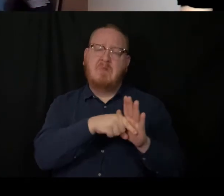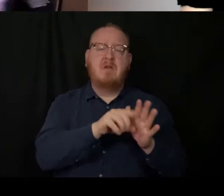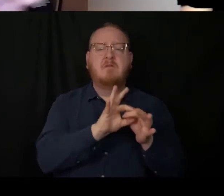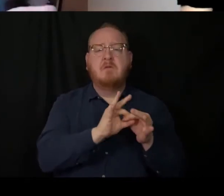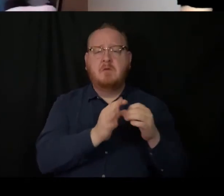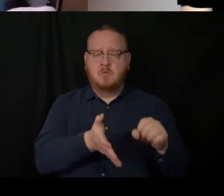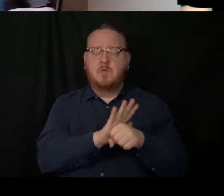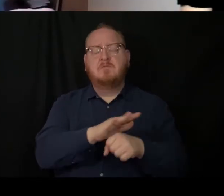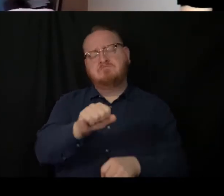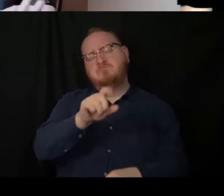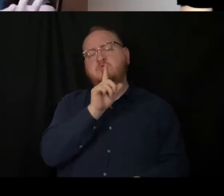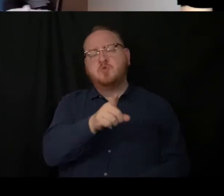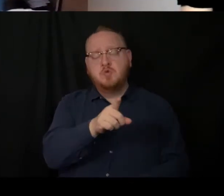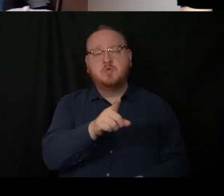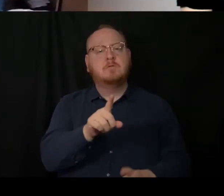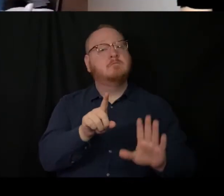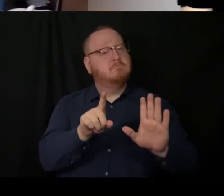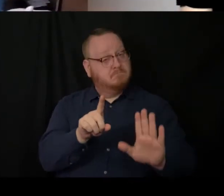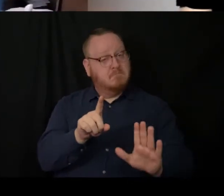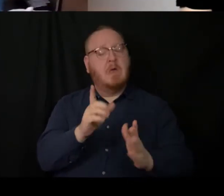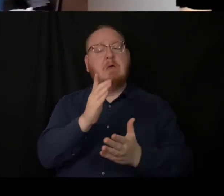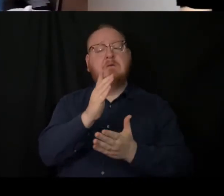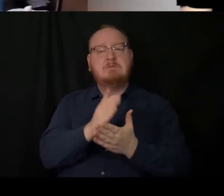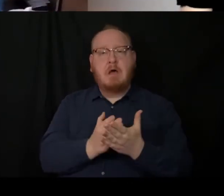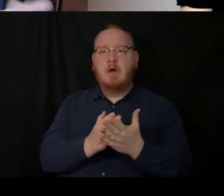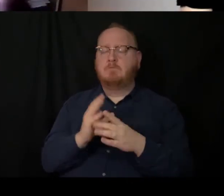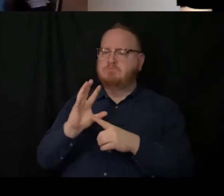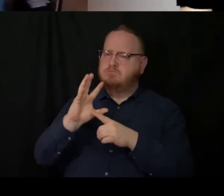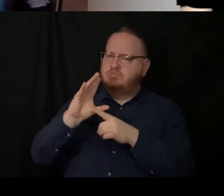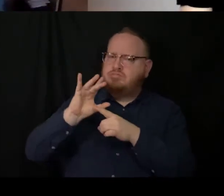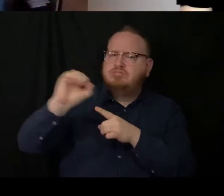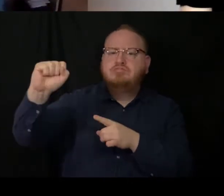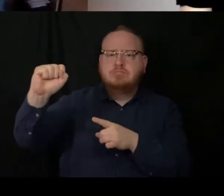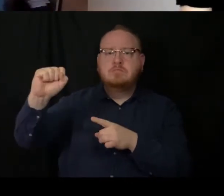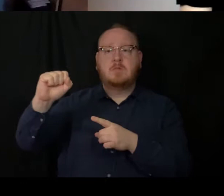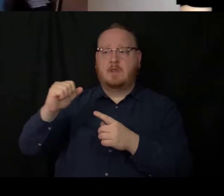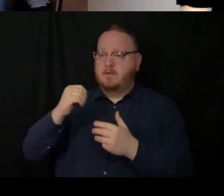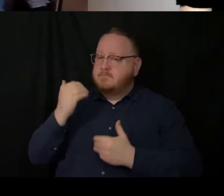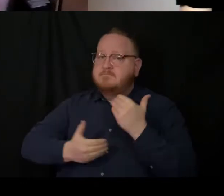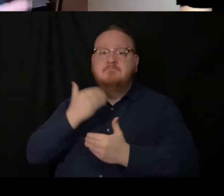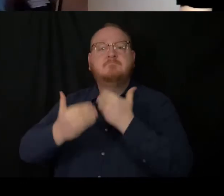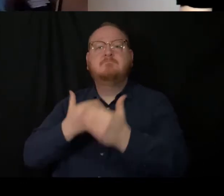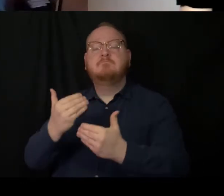Although I will say there were some students that really excelled and got additional